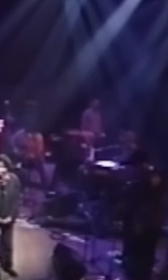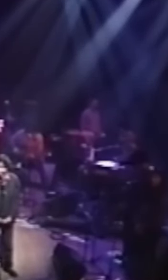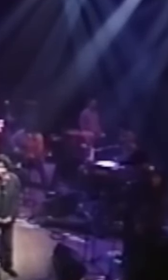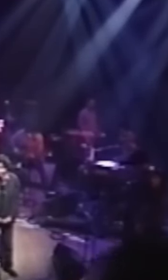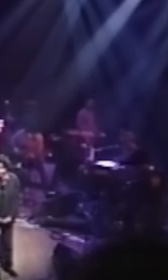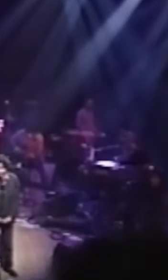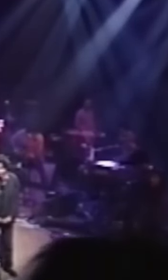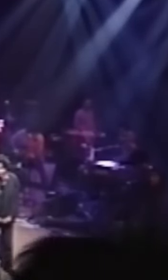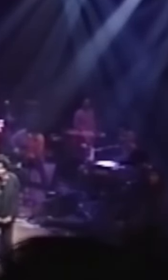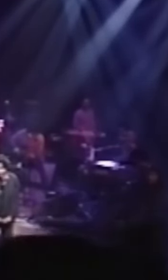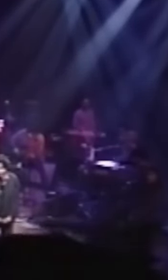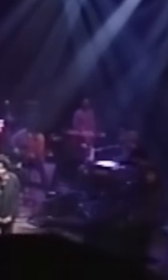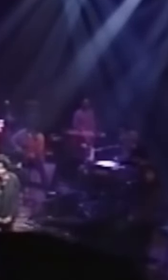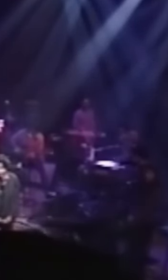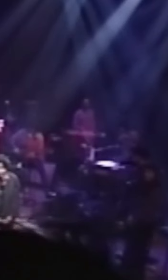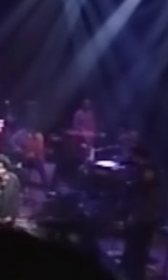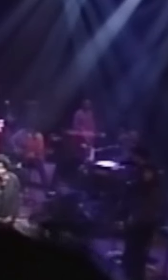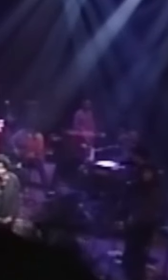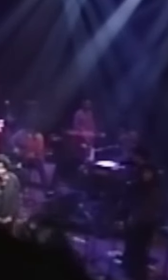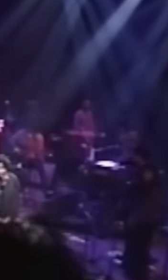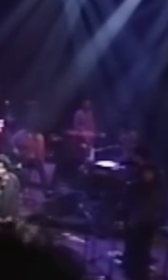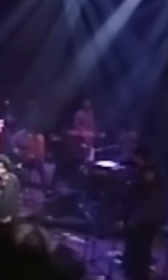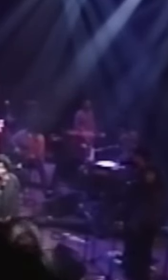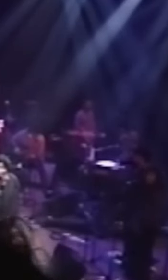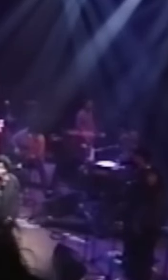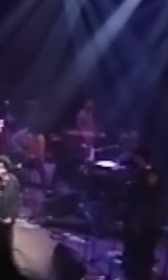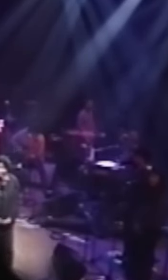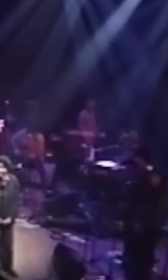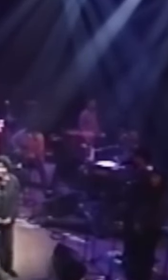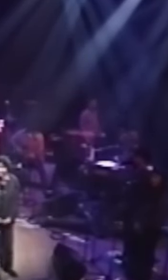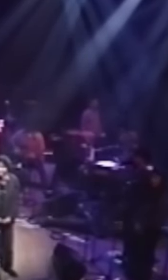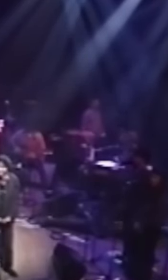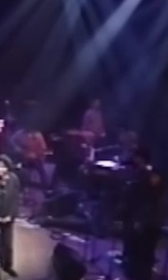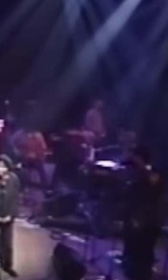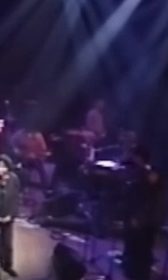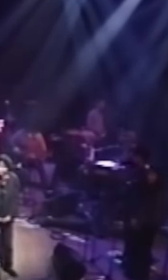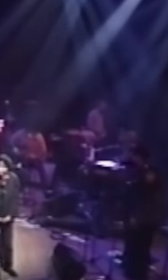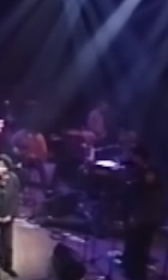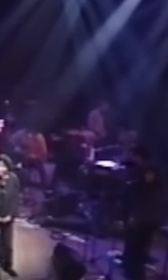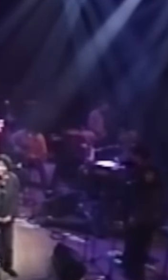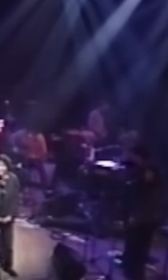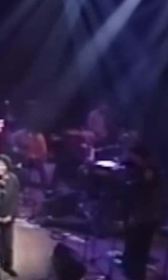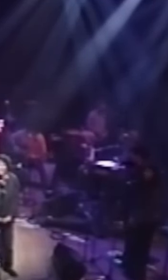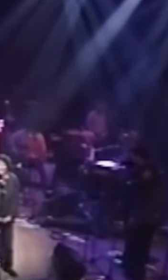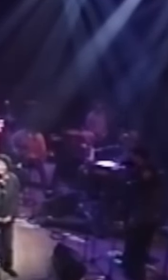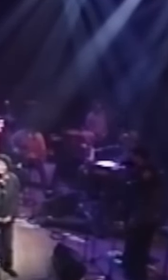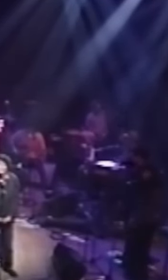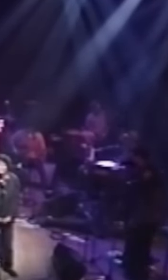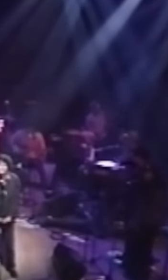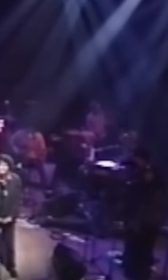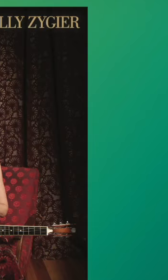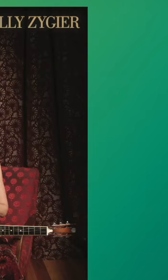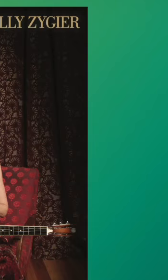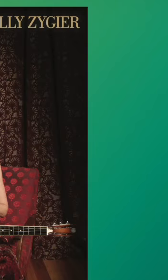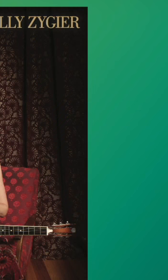On top of her extensive touring, she has sung on The Iron Man by Pete Townshend, alongside Nina Simone and John Lee Hooker.